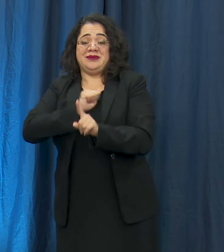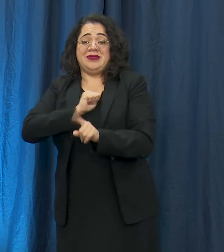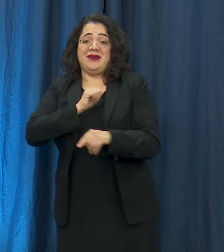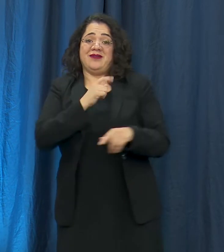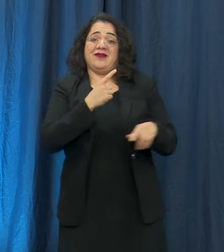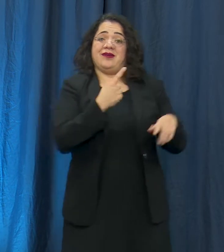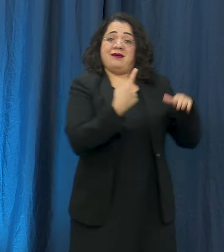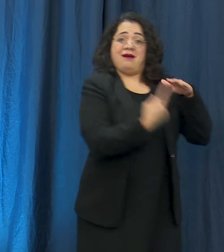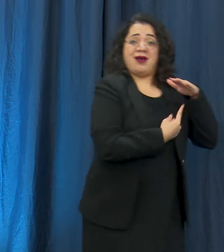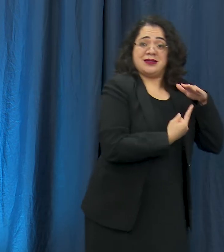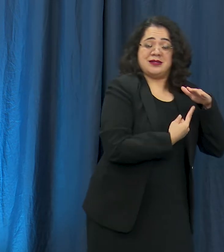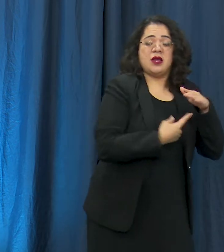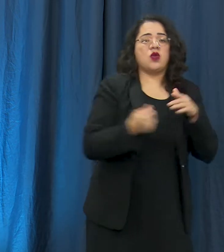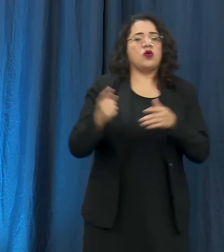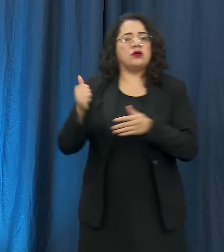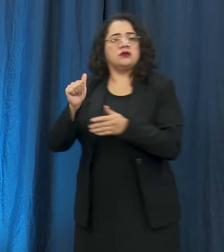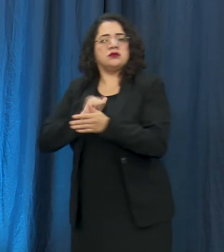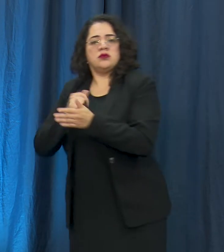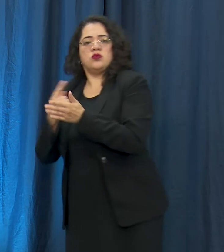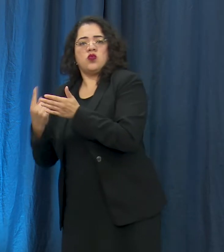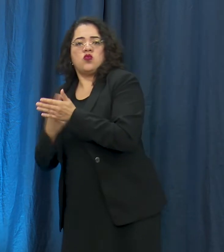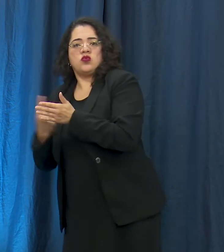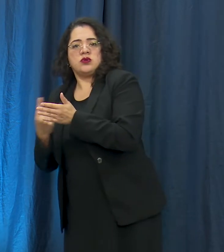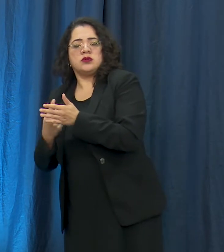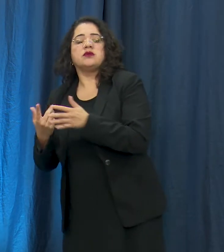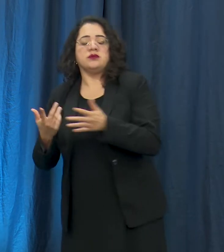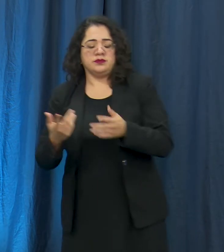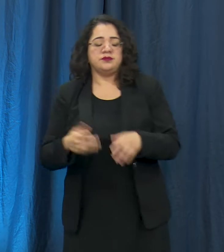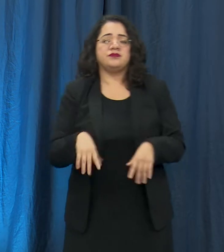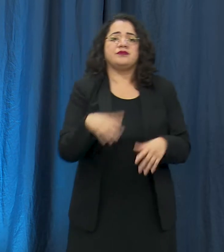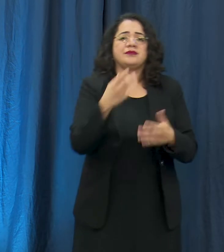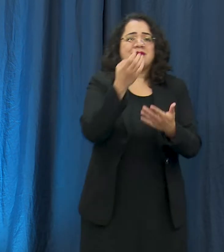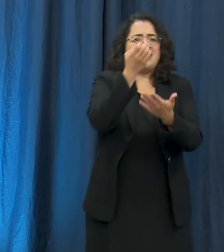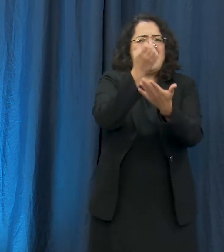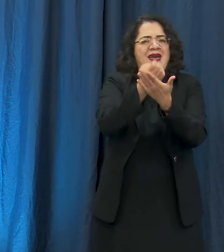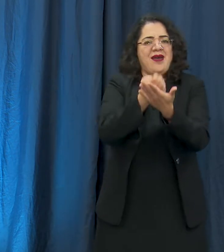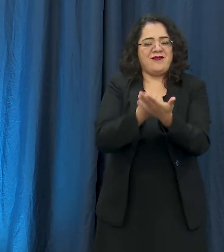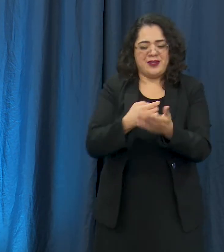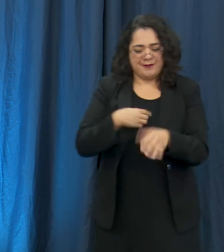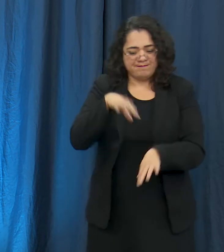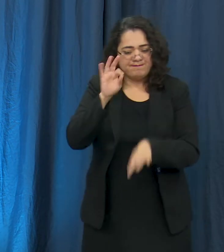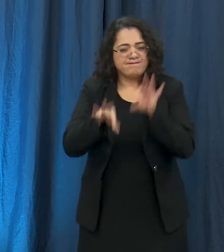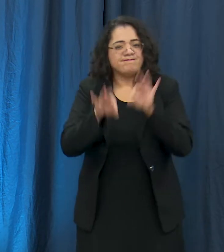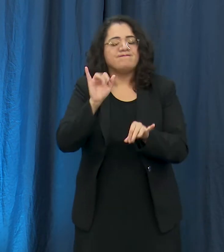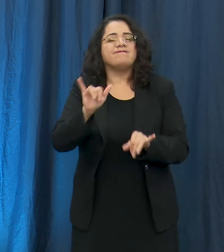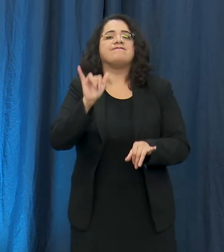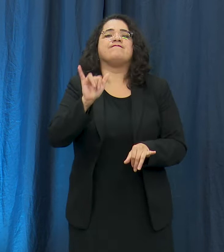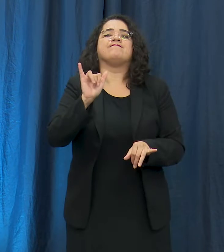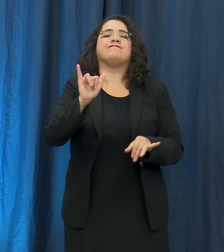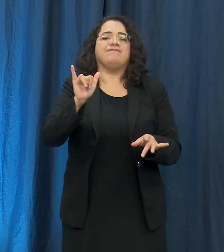was done because of new evidence about how long you're contagious and therefore